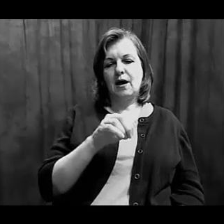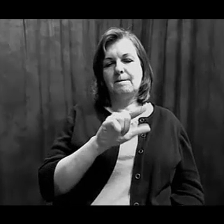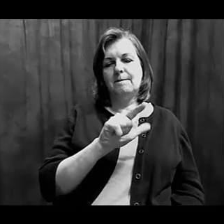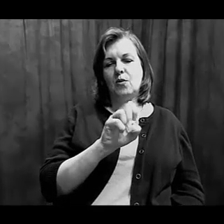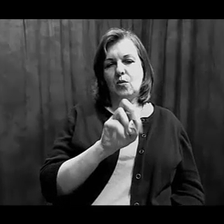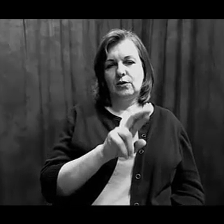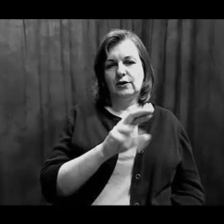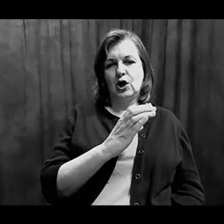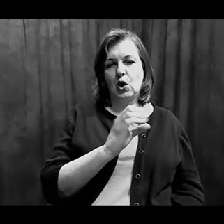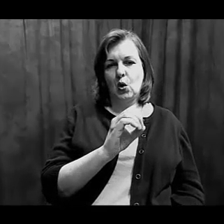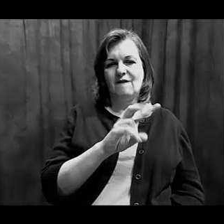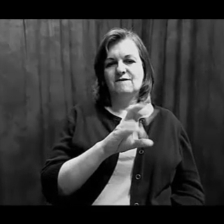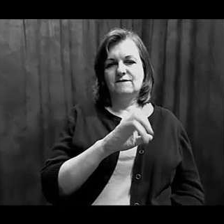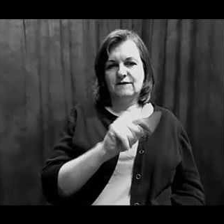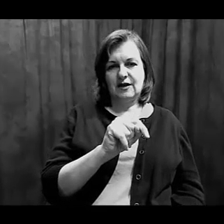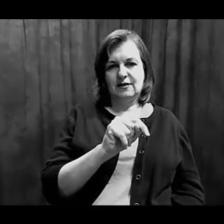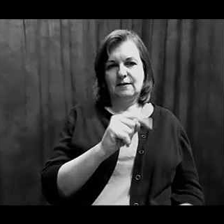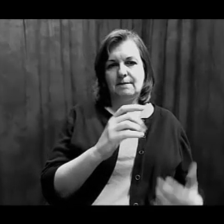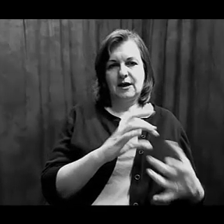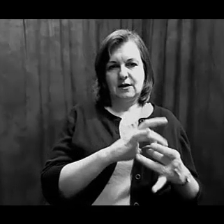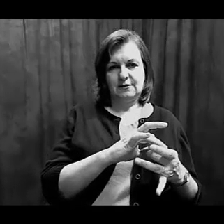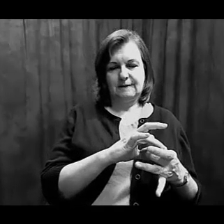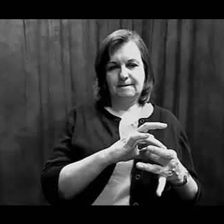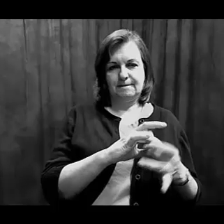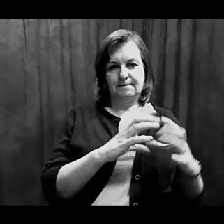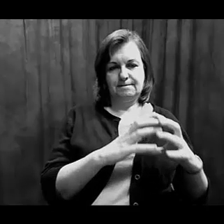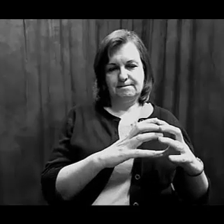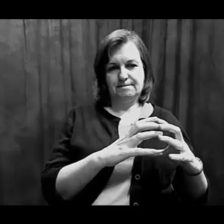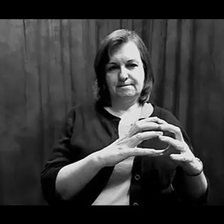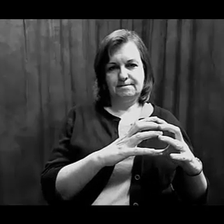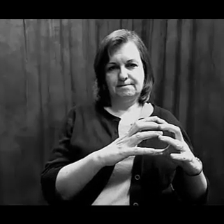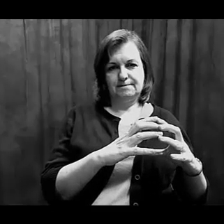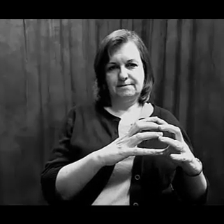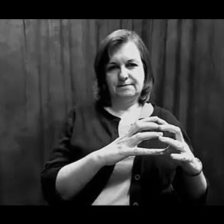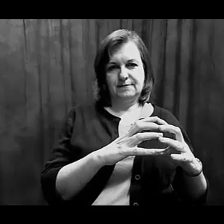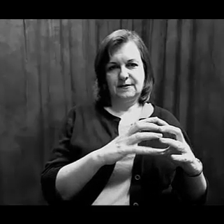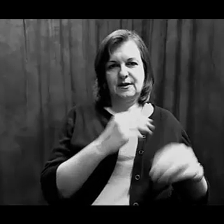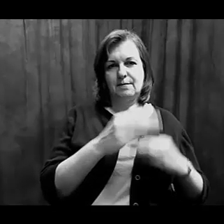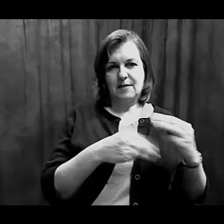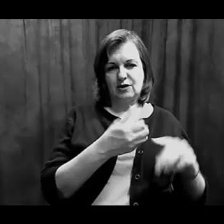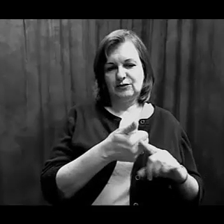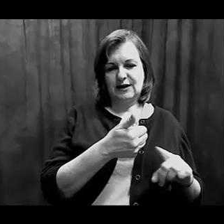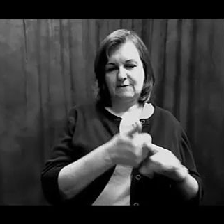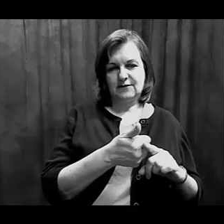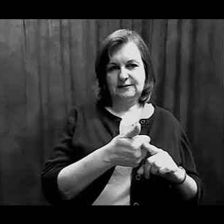we said is a polar covalent